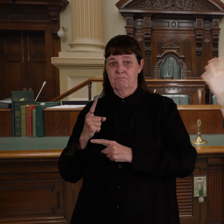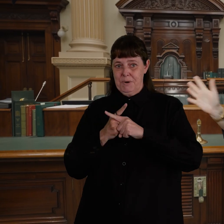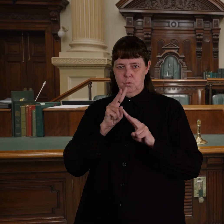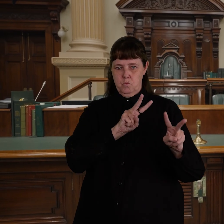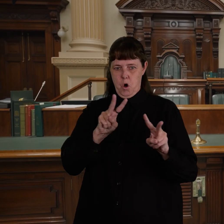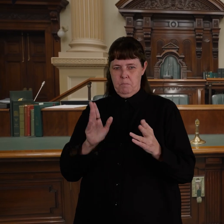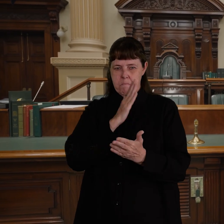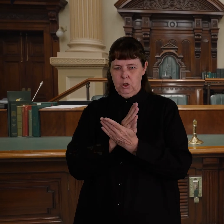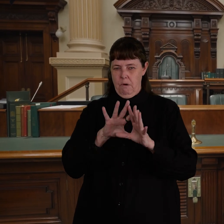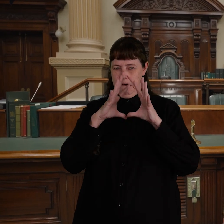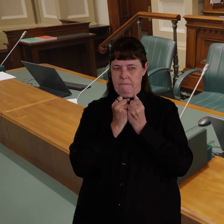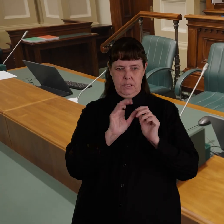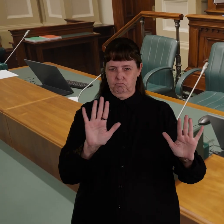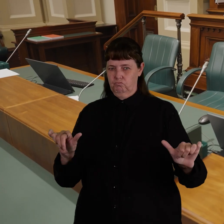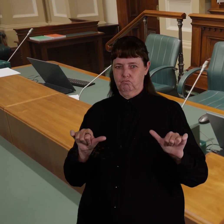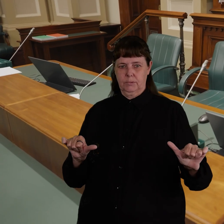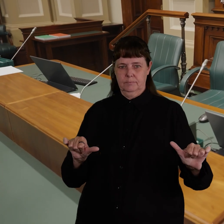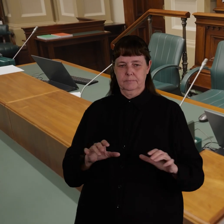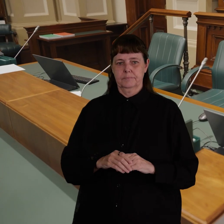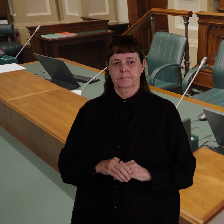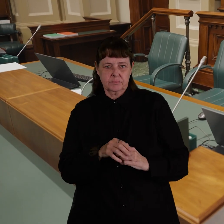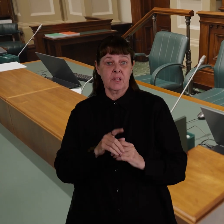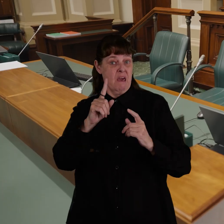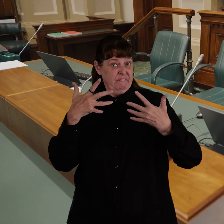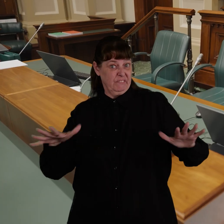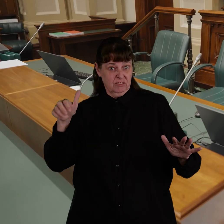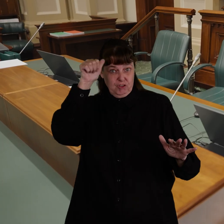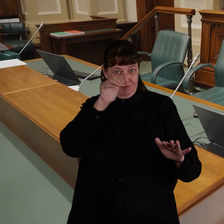which we will look at shortly. Now that we've had a look at all of the different spaces